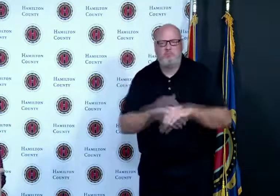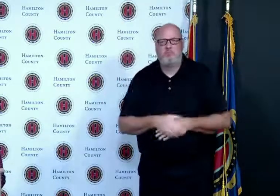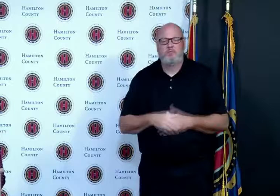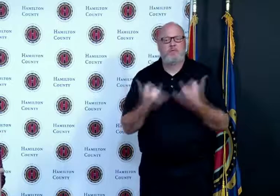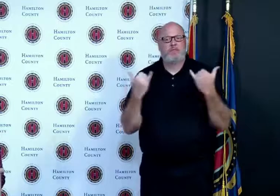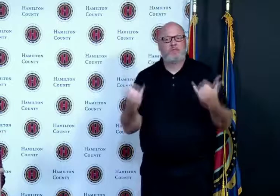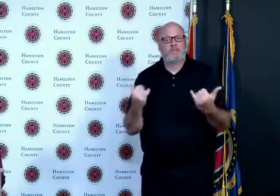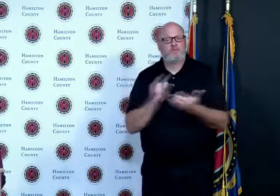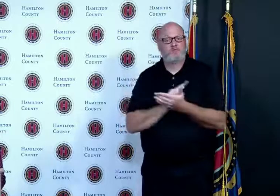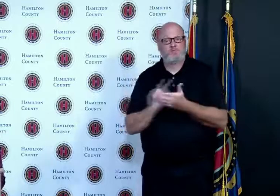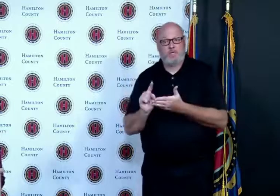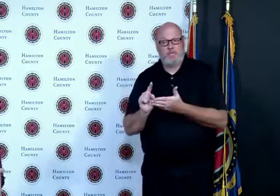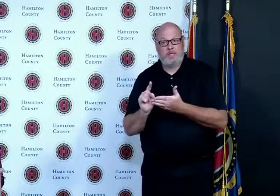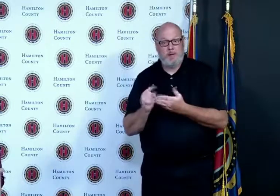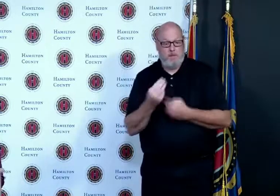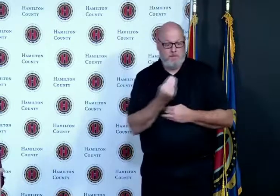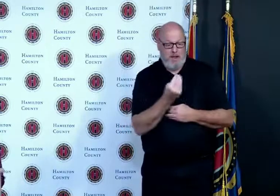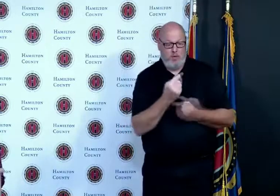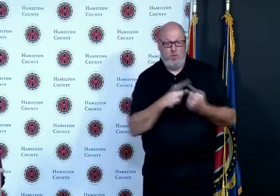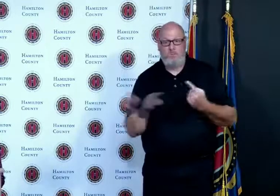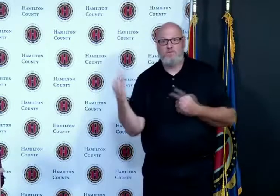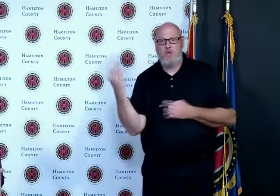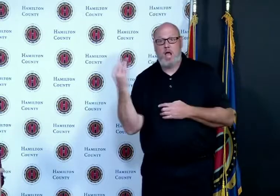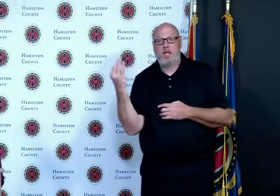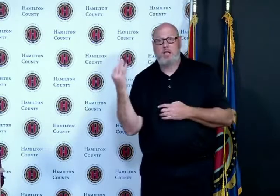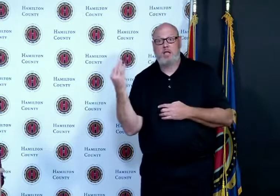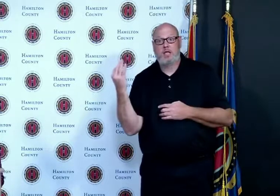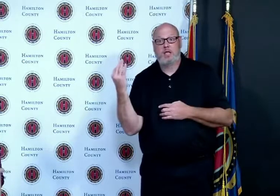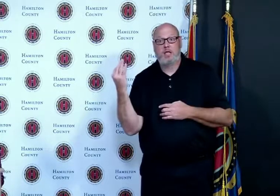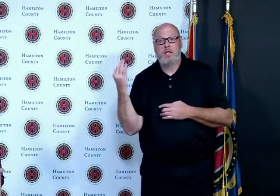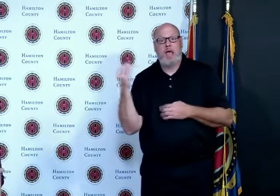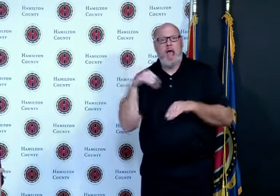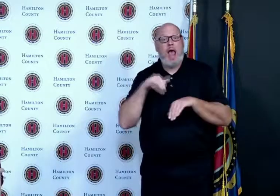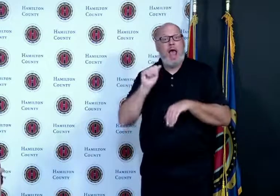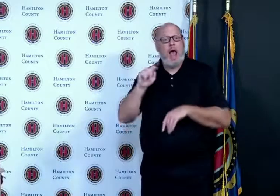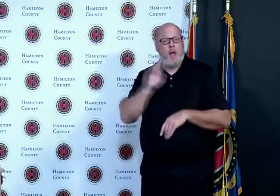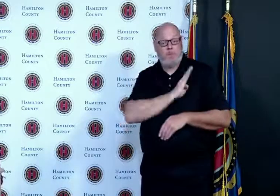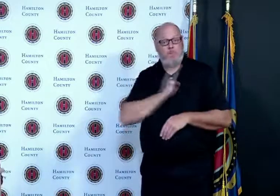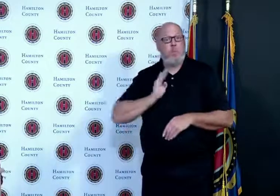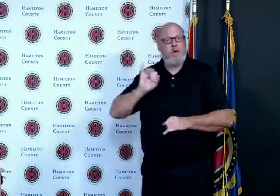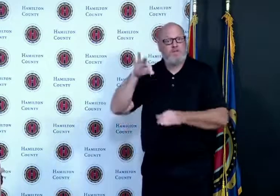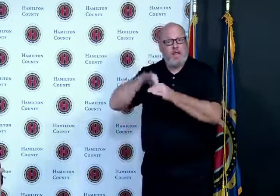at the Hamilton County Board of Elections and the sterling rapid response at the Tri-County Mall